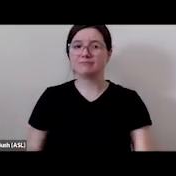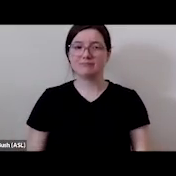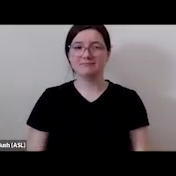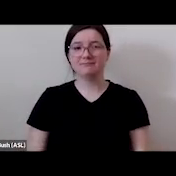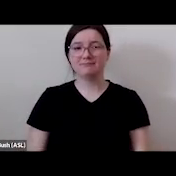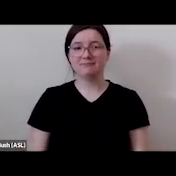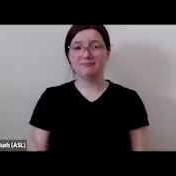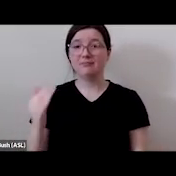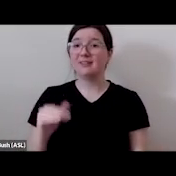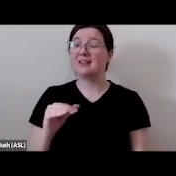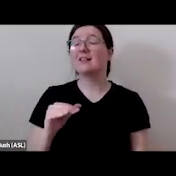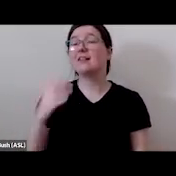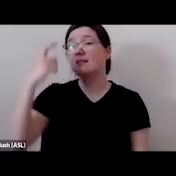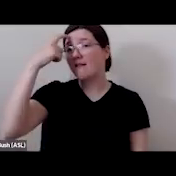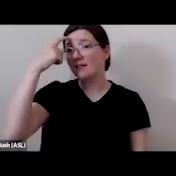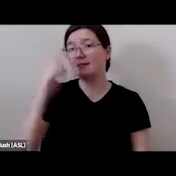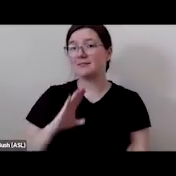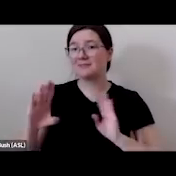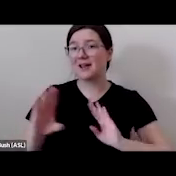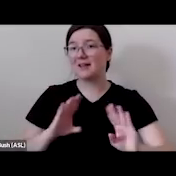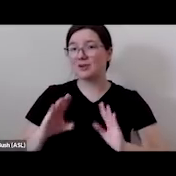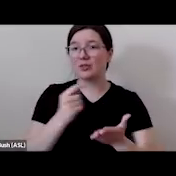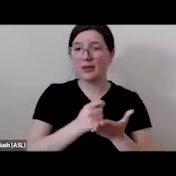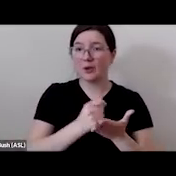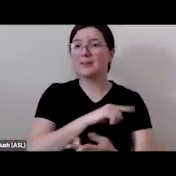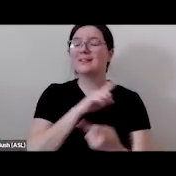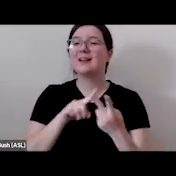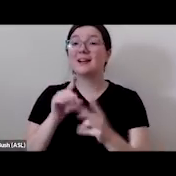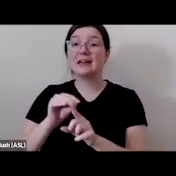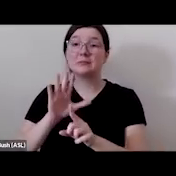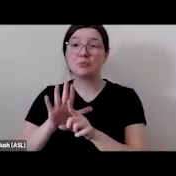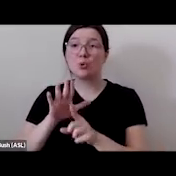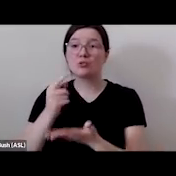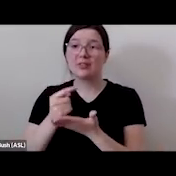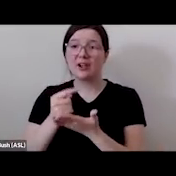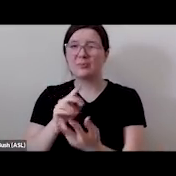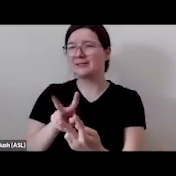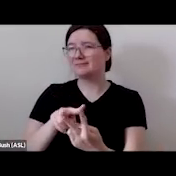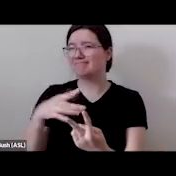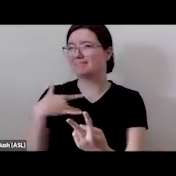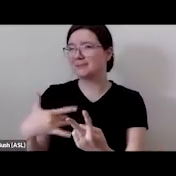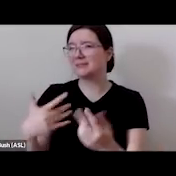and exposure therapy tend to be the most effective interventions for hoarding disorder